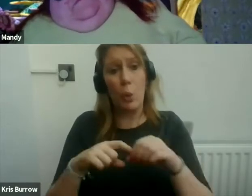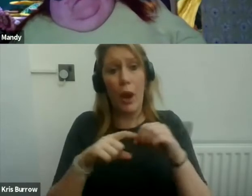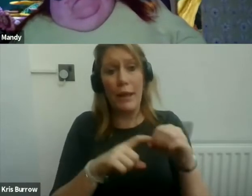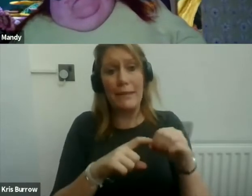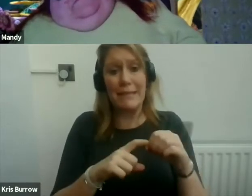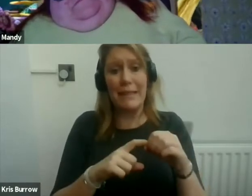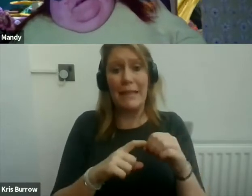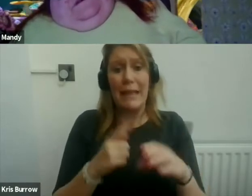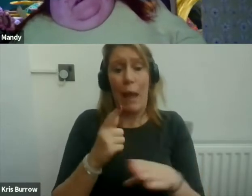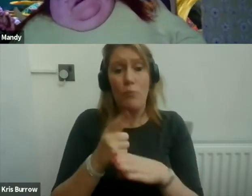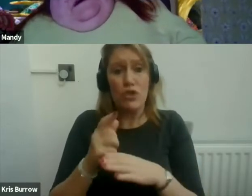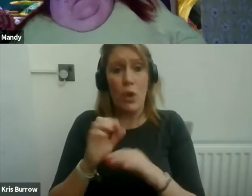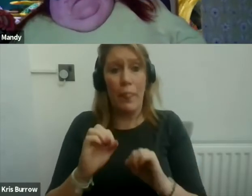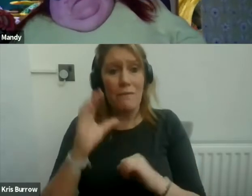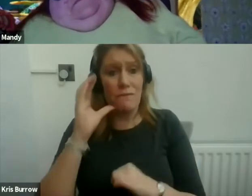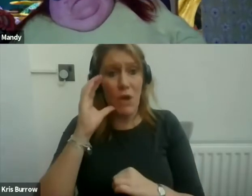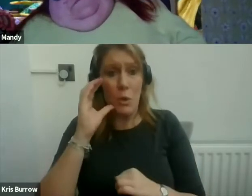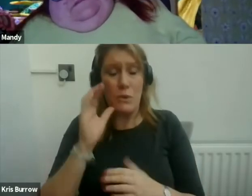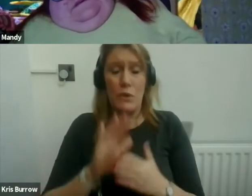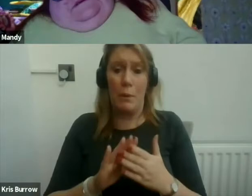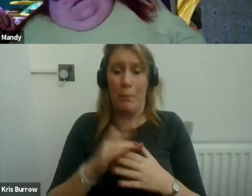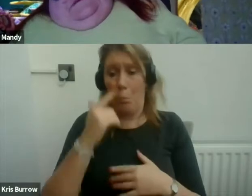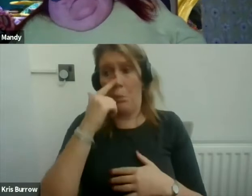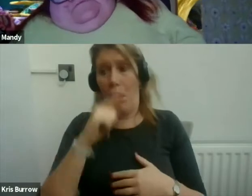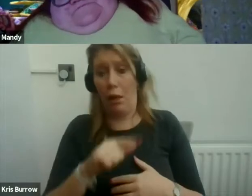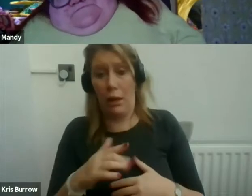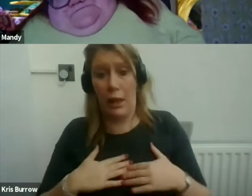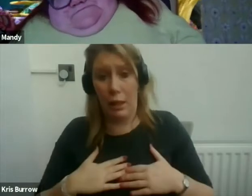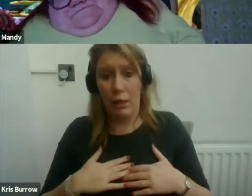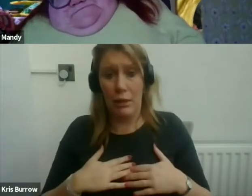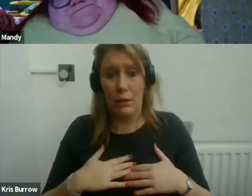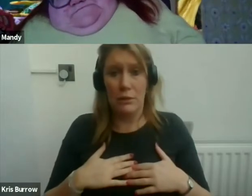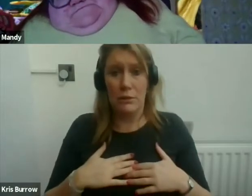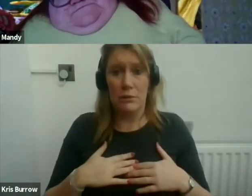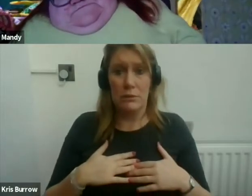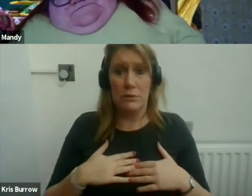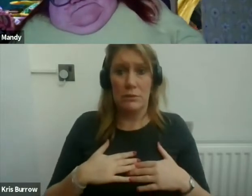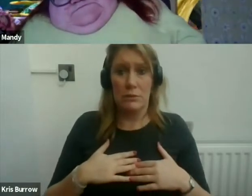fortunate. But, yes, I think also,